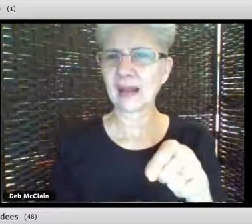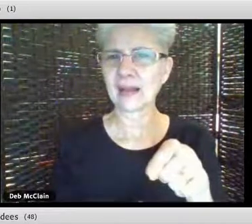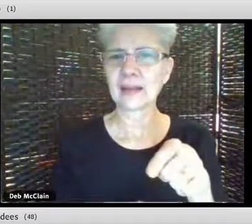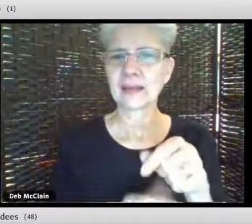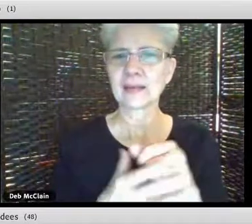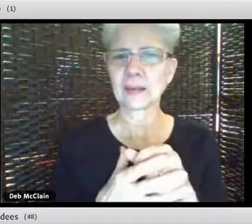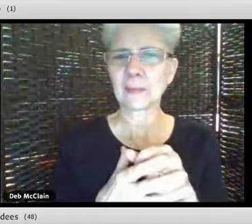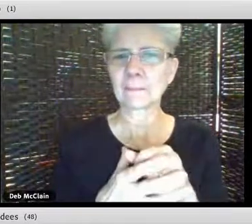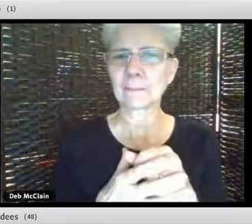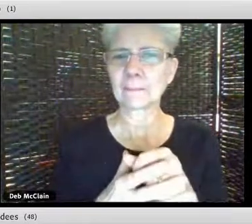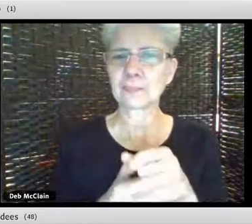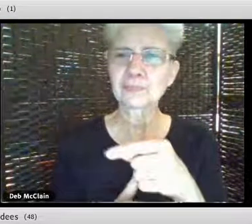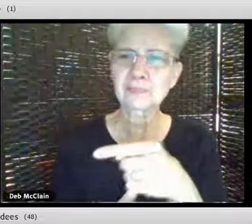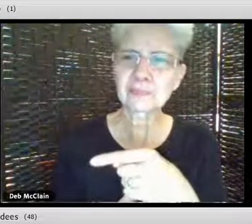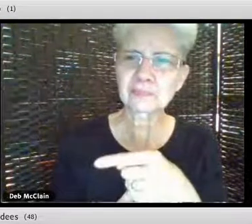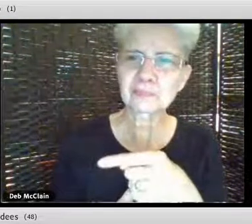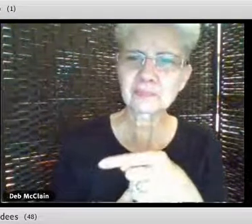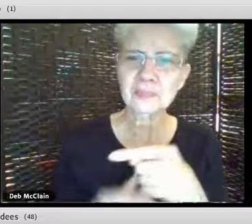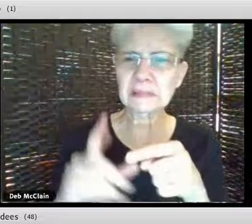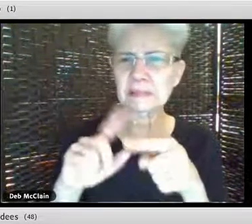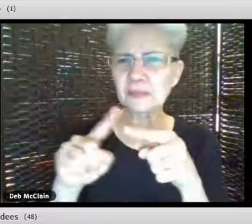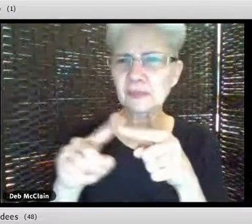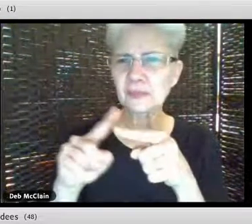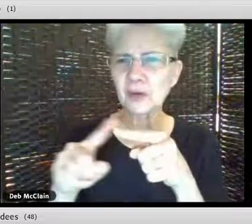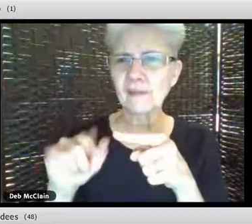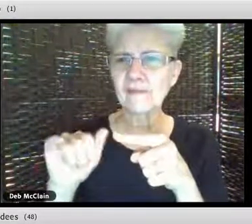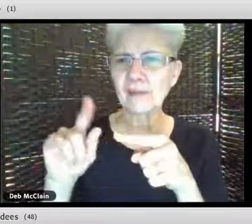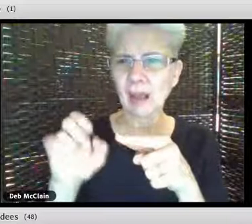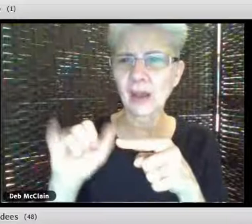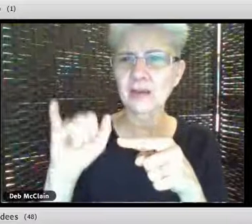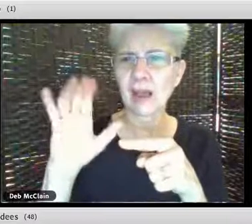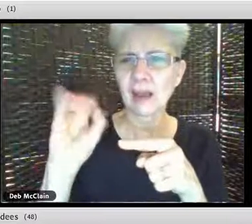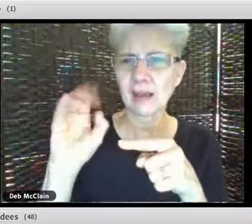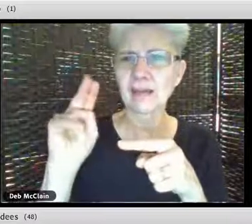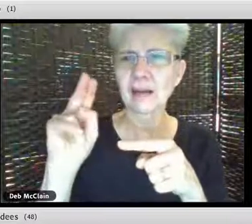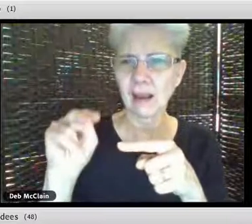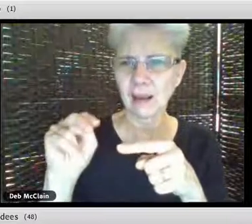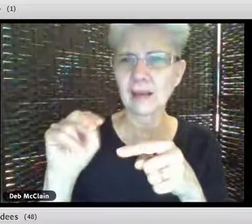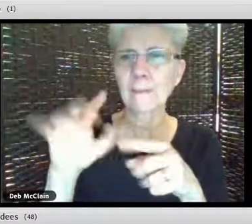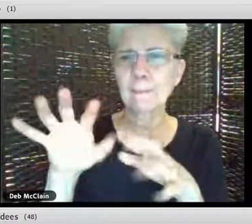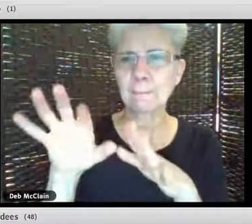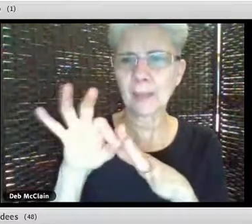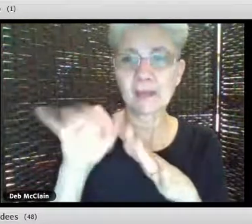of your different files. So if you don't like that view, and you want to get more of,